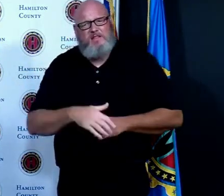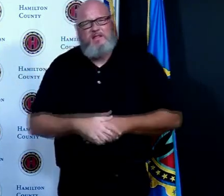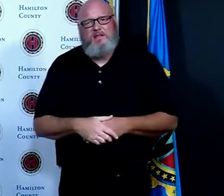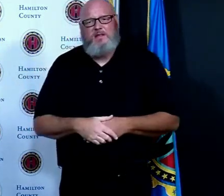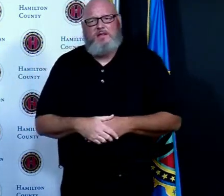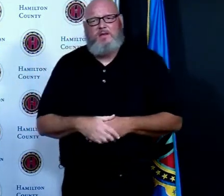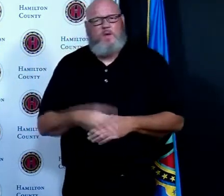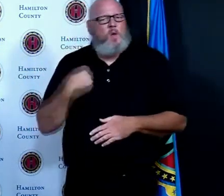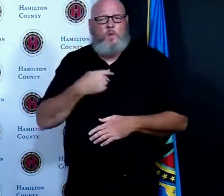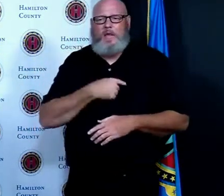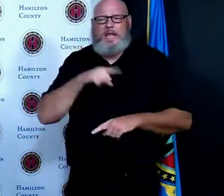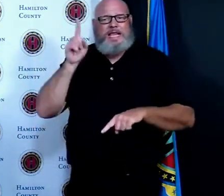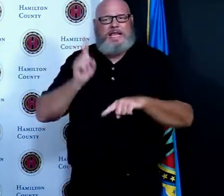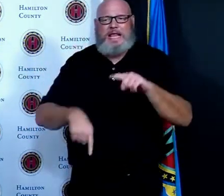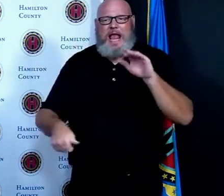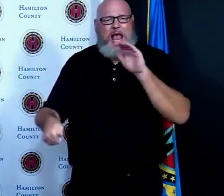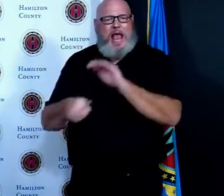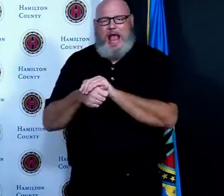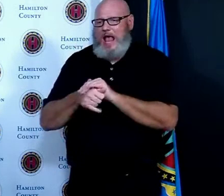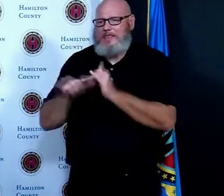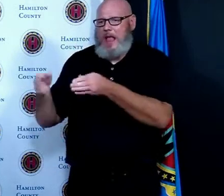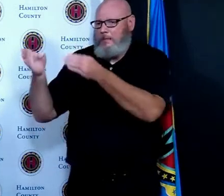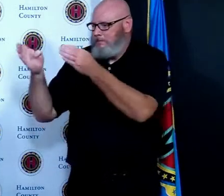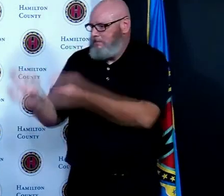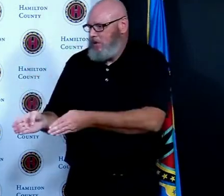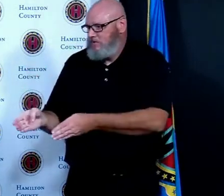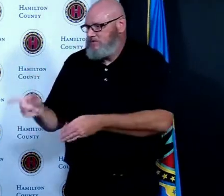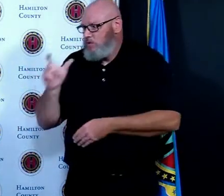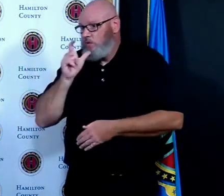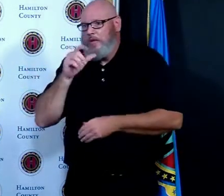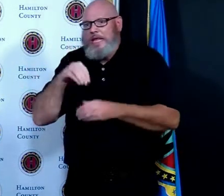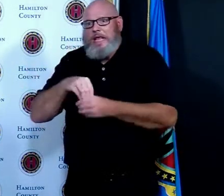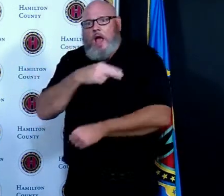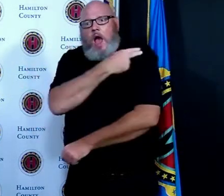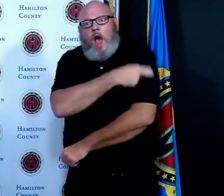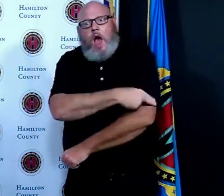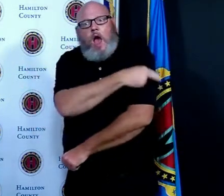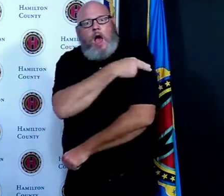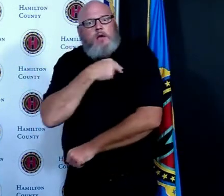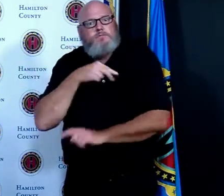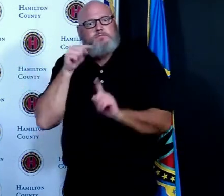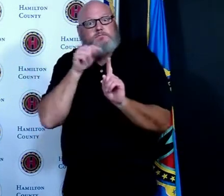hospital because of Covid that's a true reflection of how much Covid there is in our community